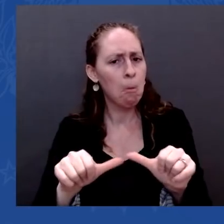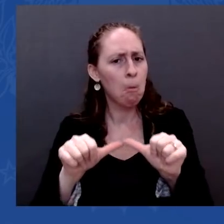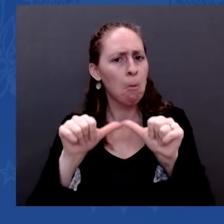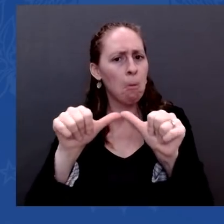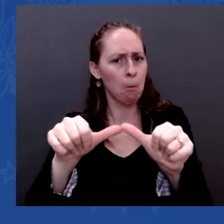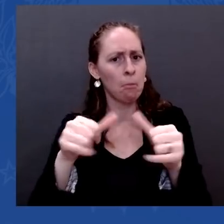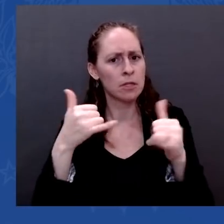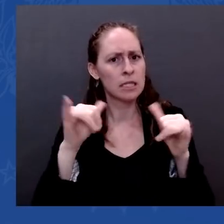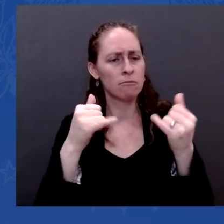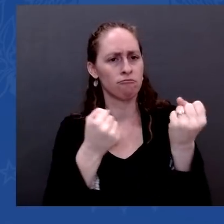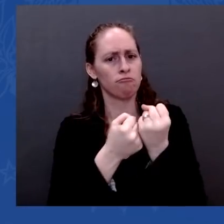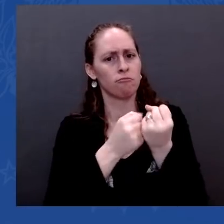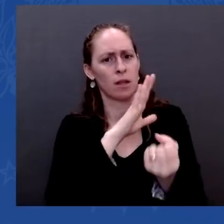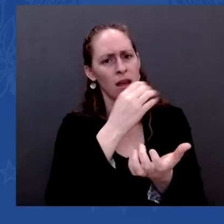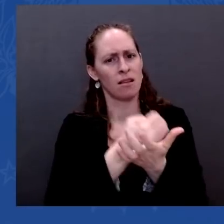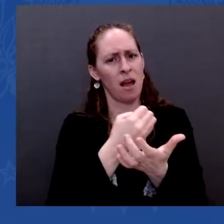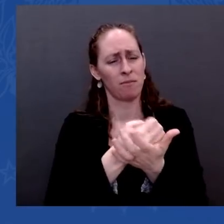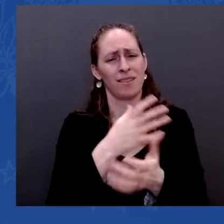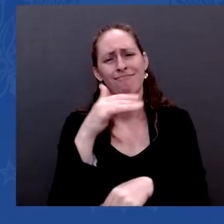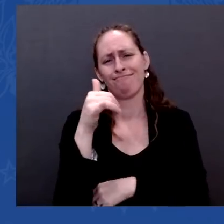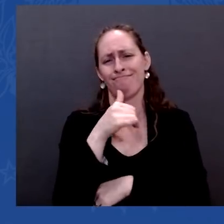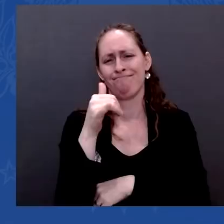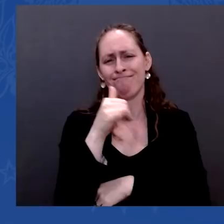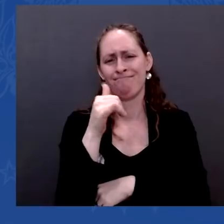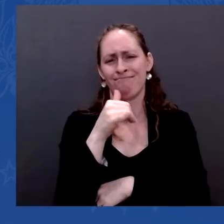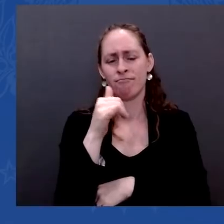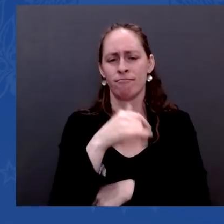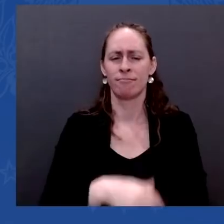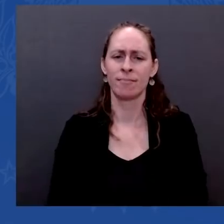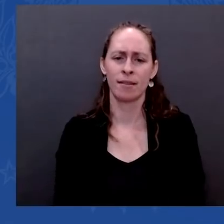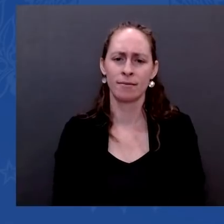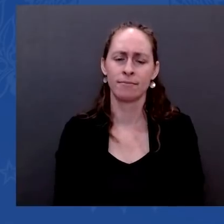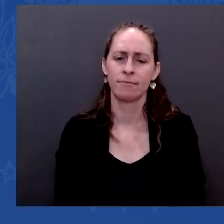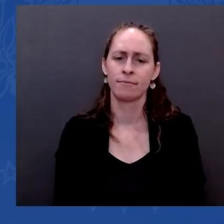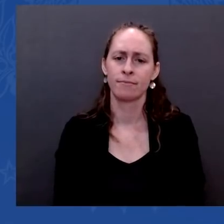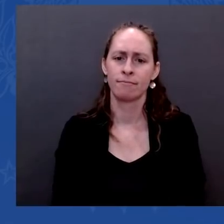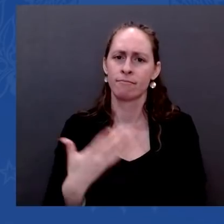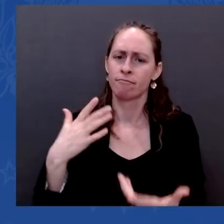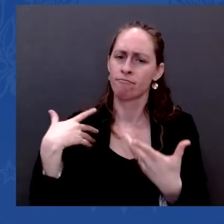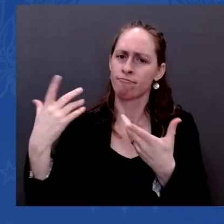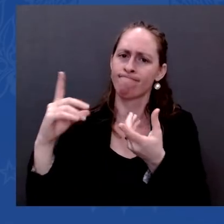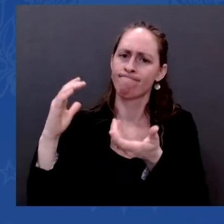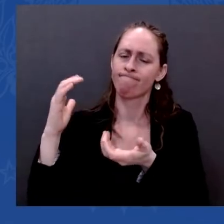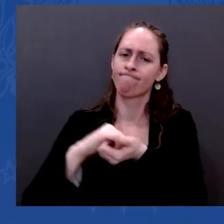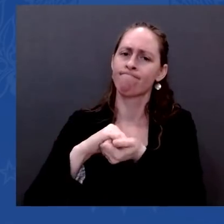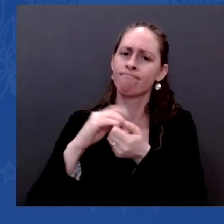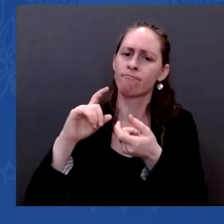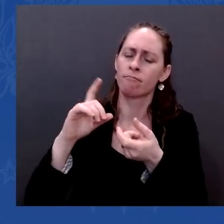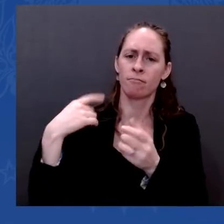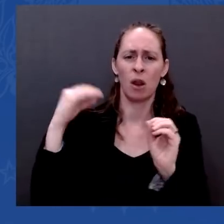between our two countries. Part of this is that with regard to the difficult situation at the Ukrainian border